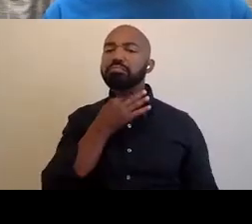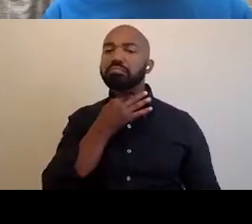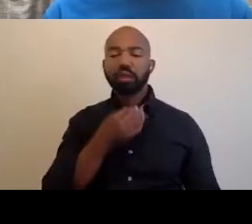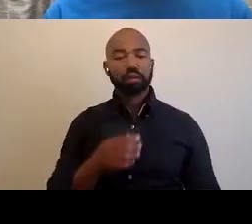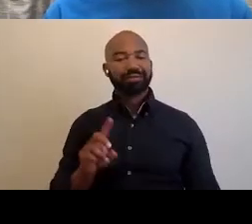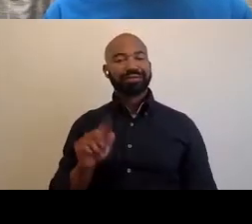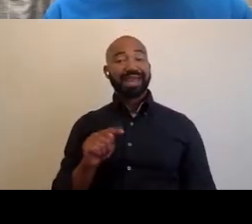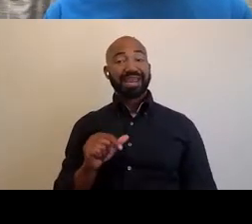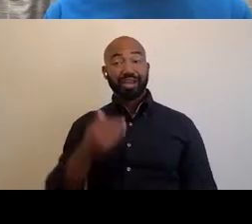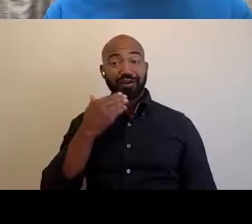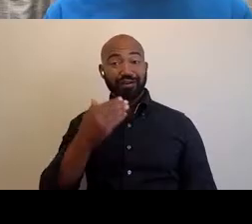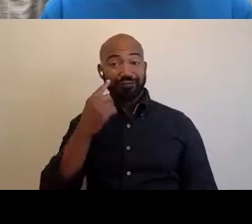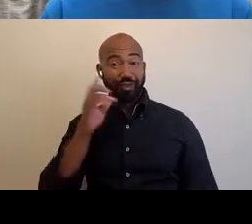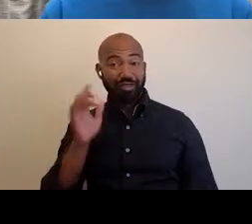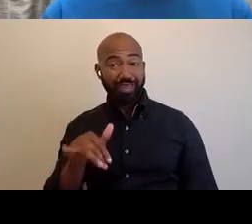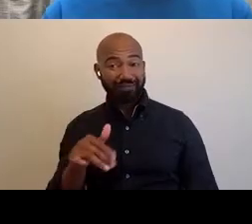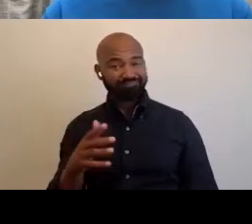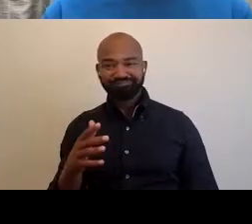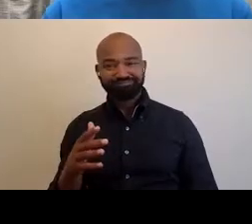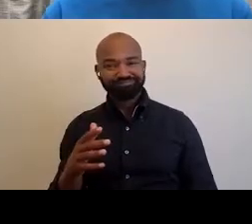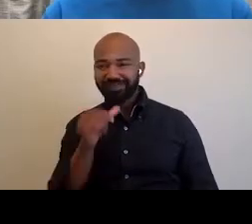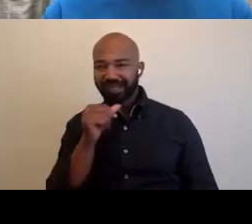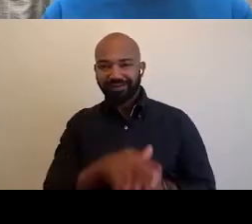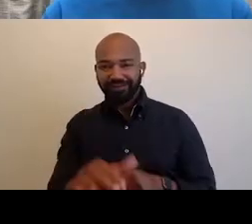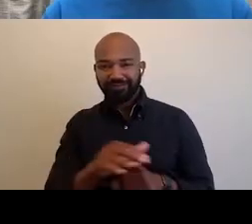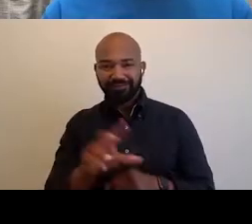that supports the use of progesterone as part of that standard of care.